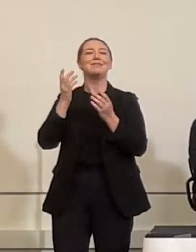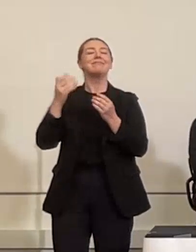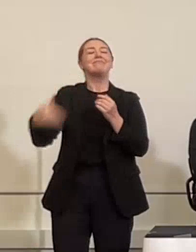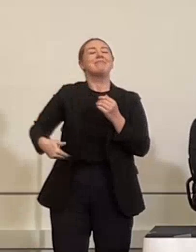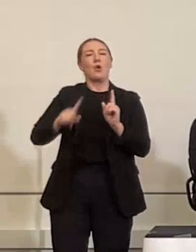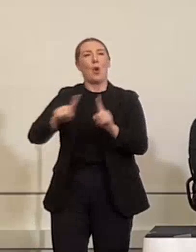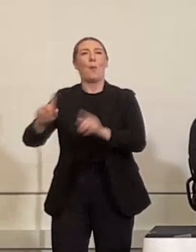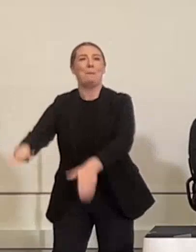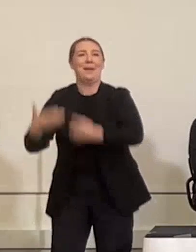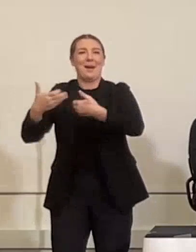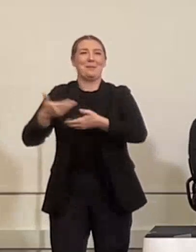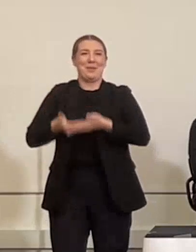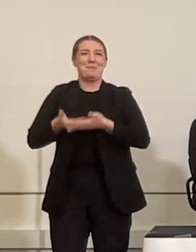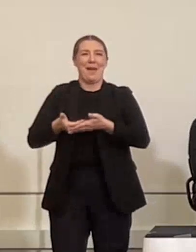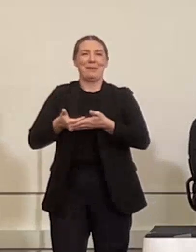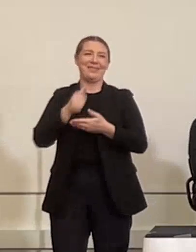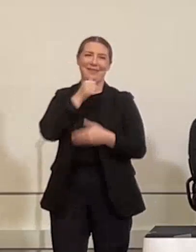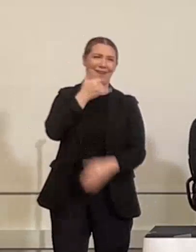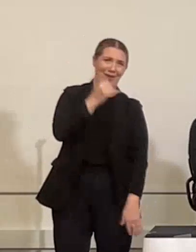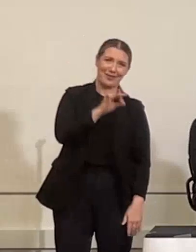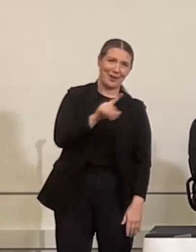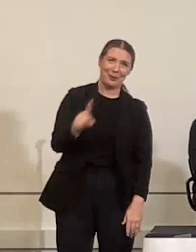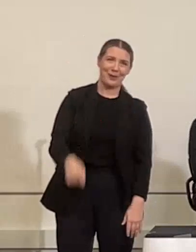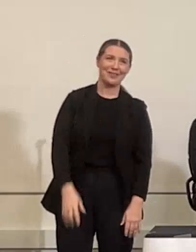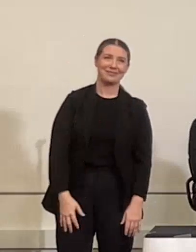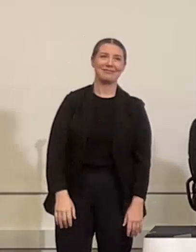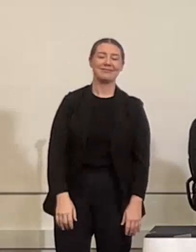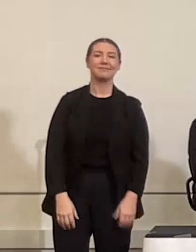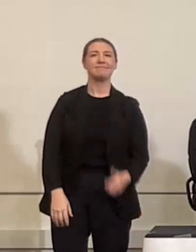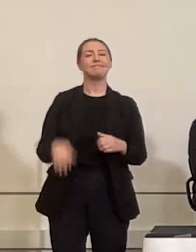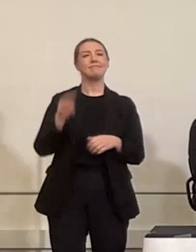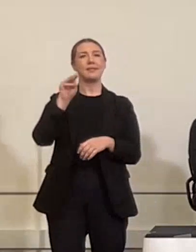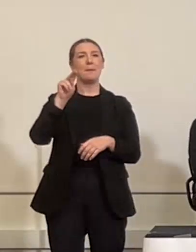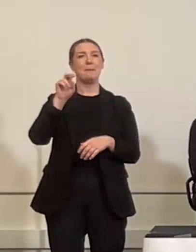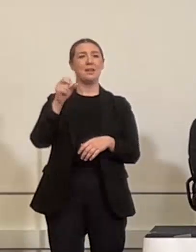Yeah, I think opposed to call 911. Yeah. And like someone else will do it.